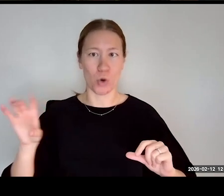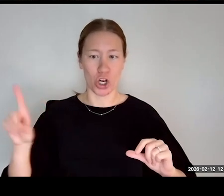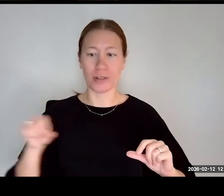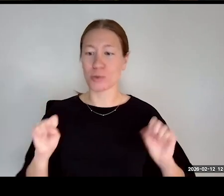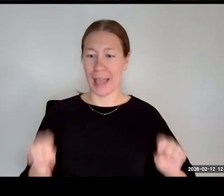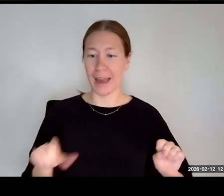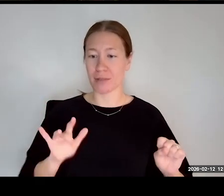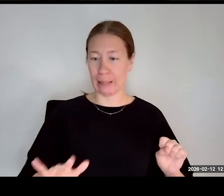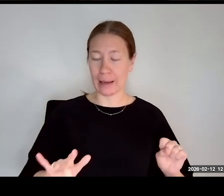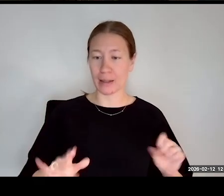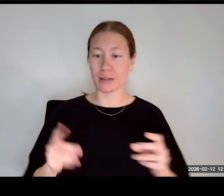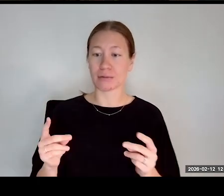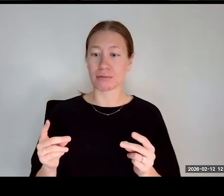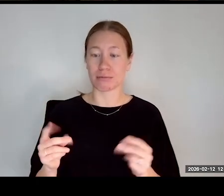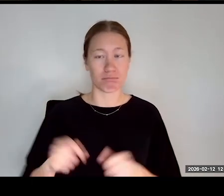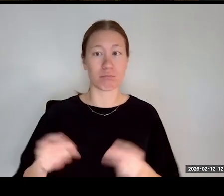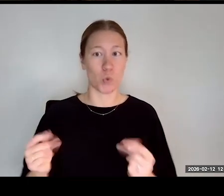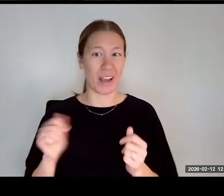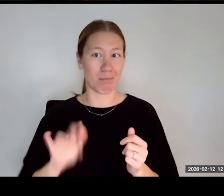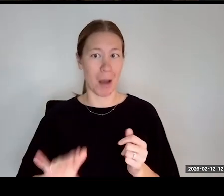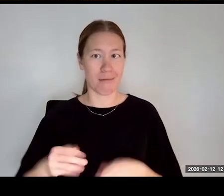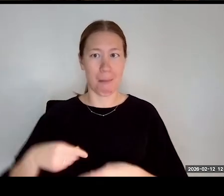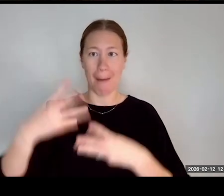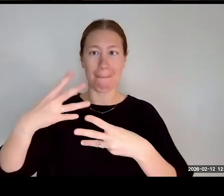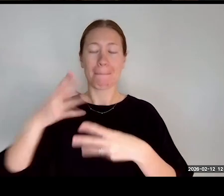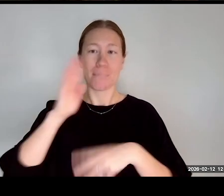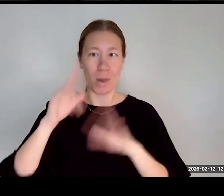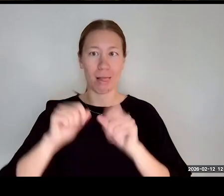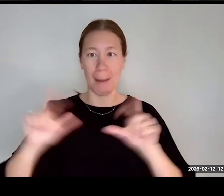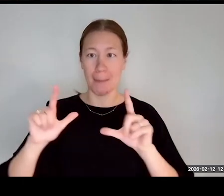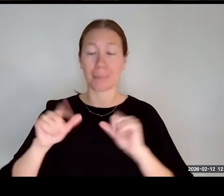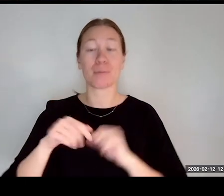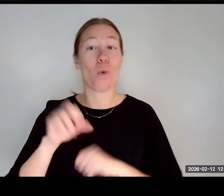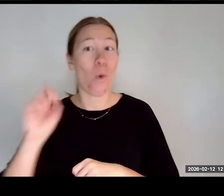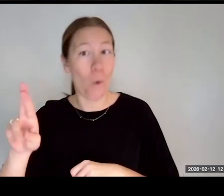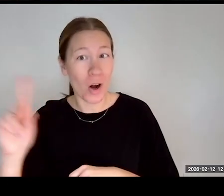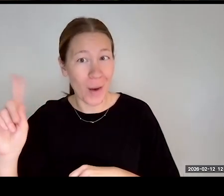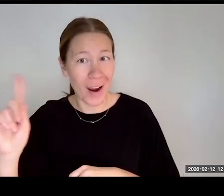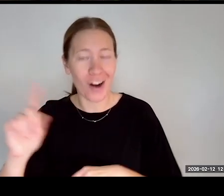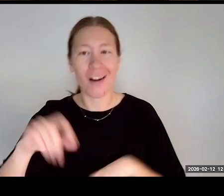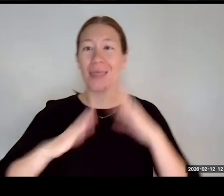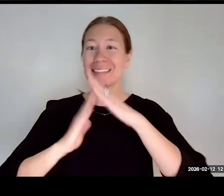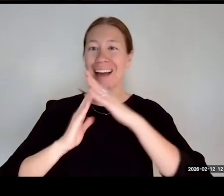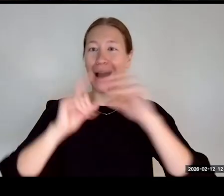to launch the accessibility assistant. You can also go into the review toolbar in your upper toolbar ribbon